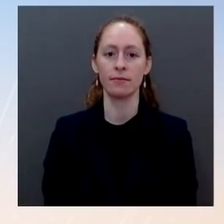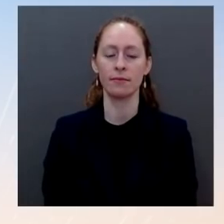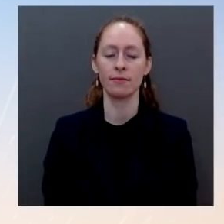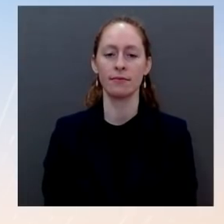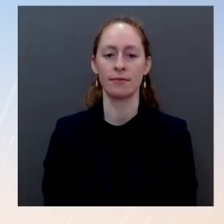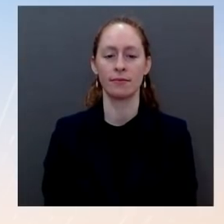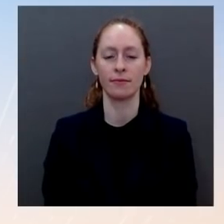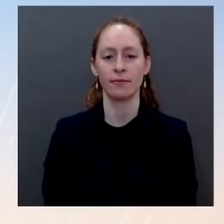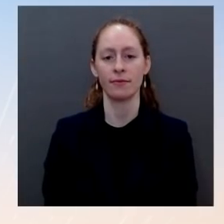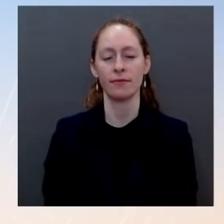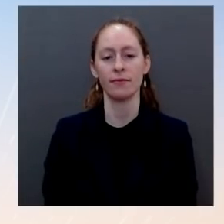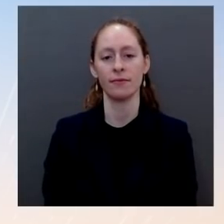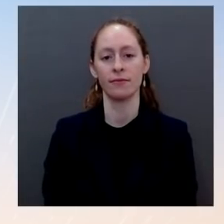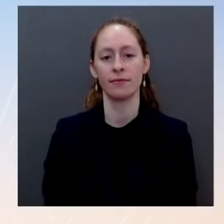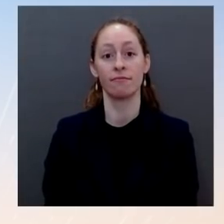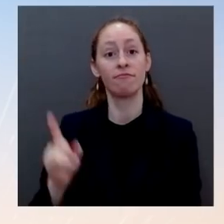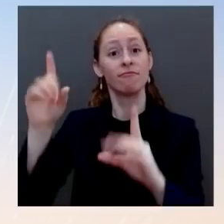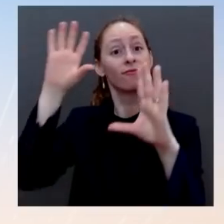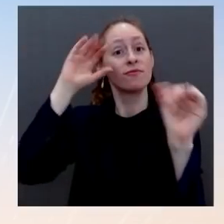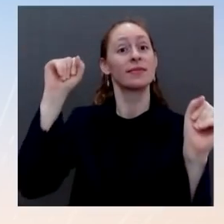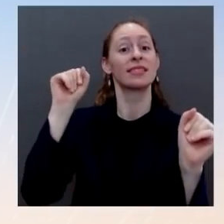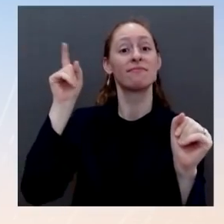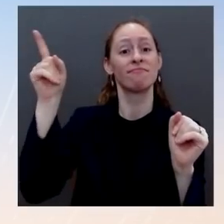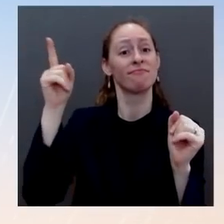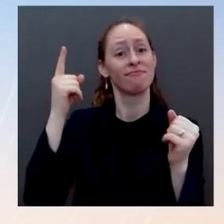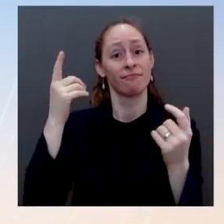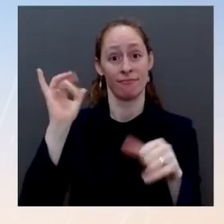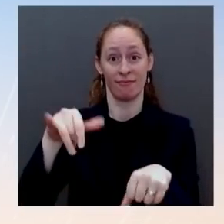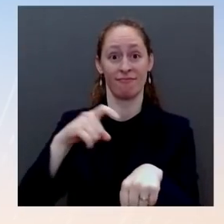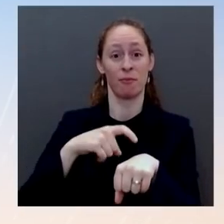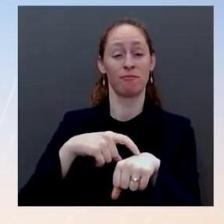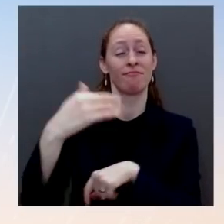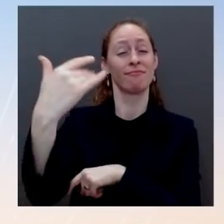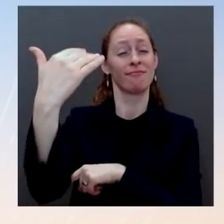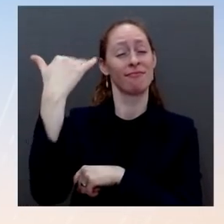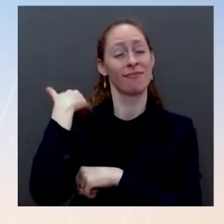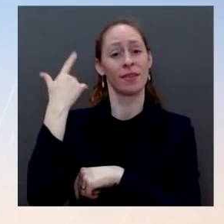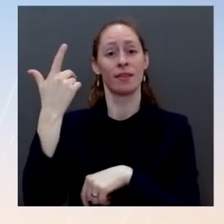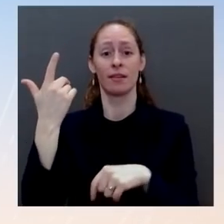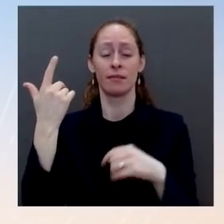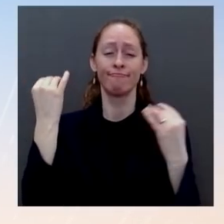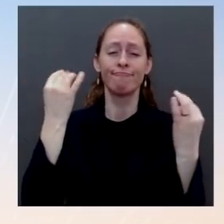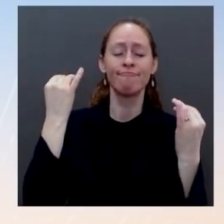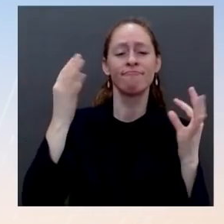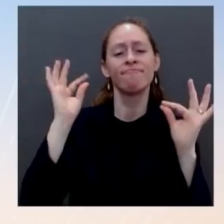and he made that point throughout the campaign and over the last year in office. I wouldn't say -- or we would argue the point